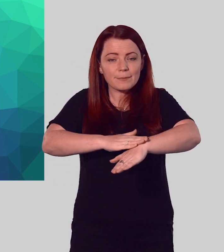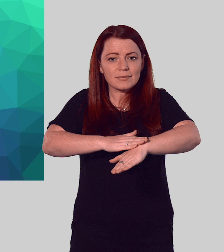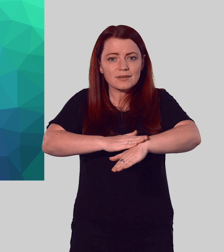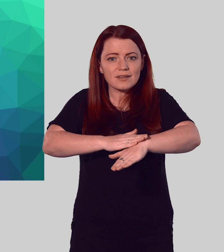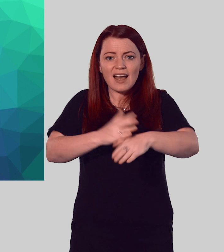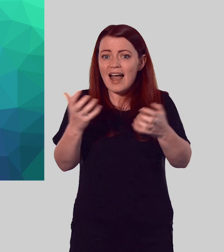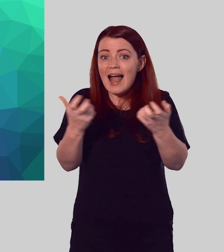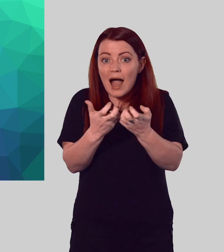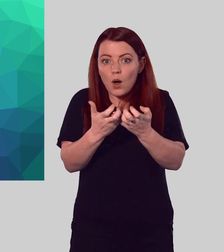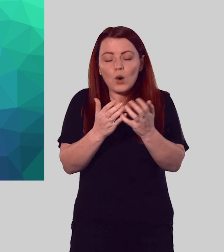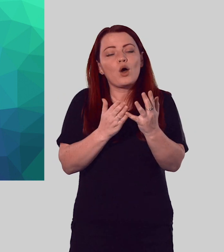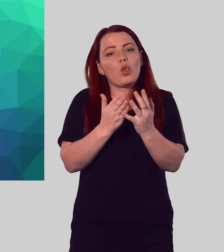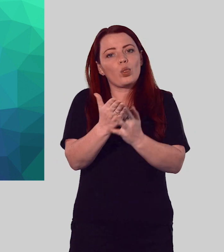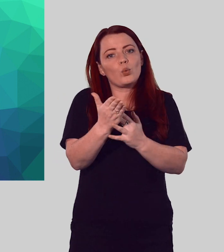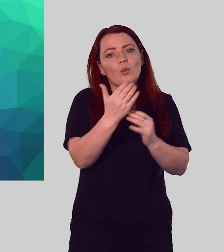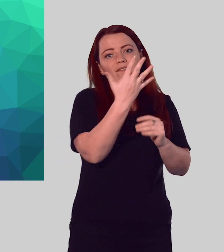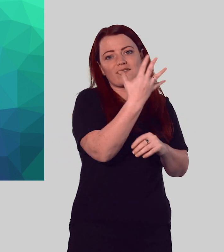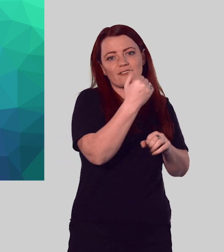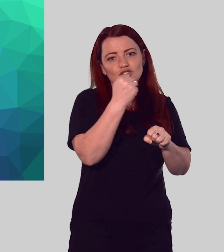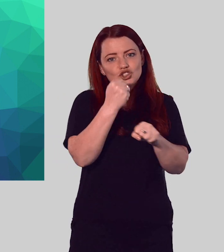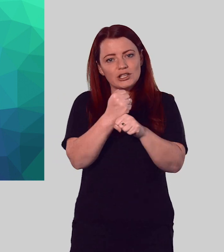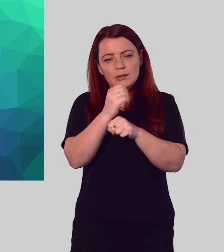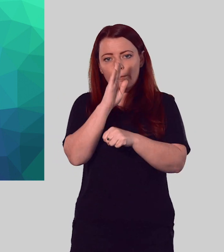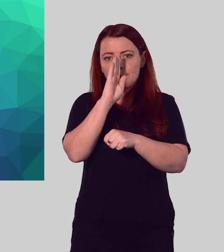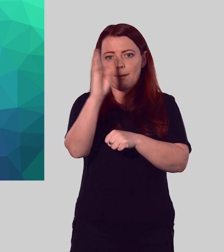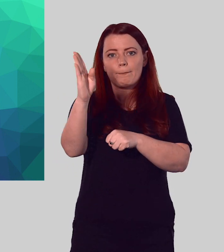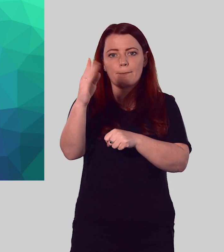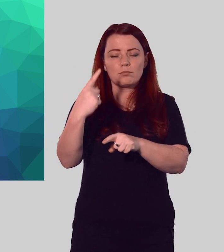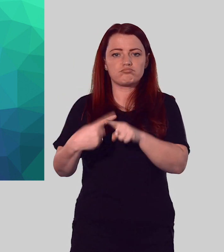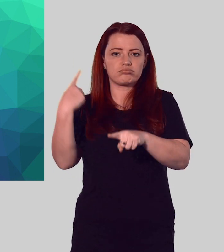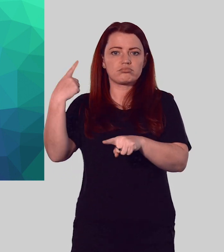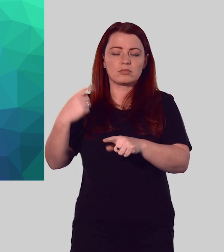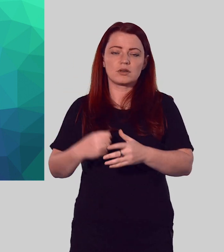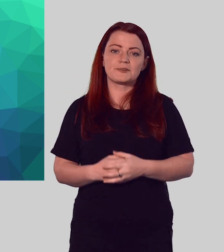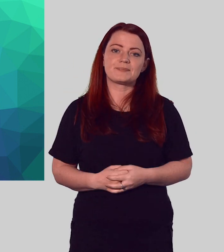5G connectivity so it's really interesting to see